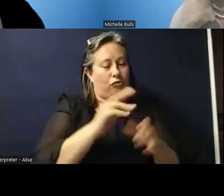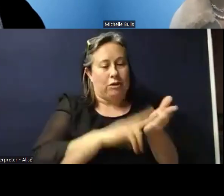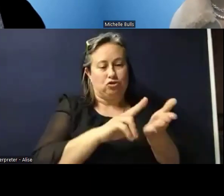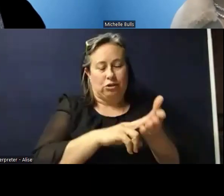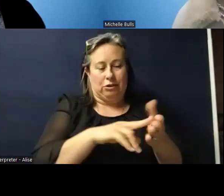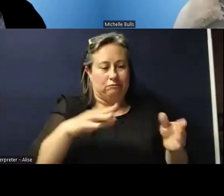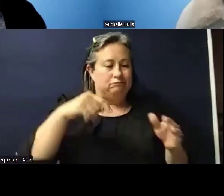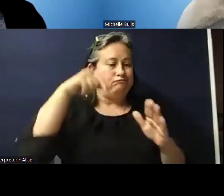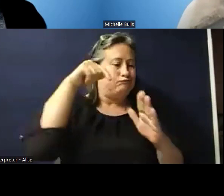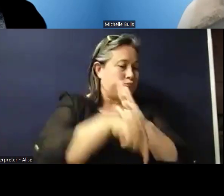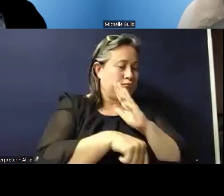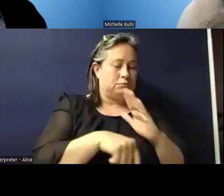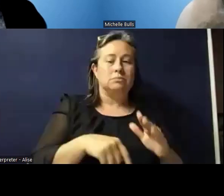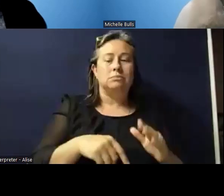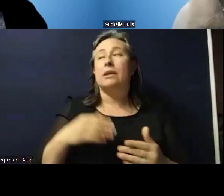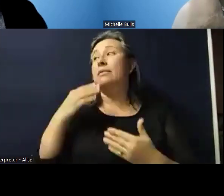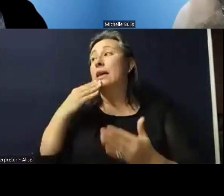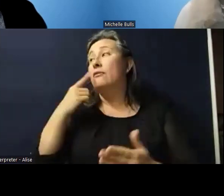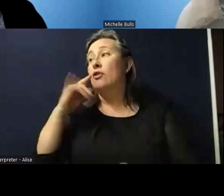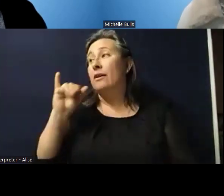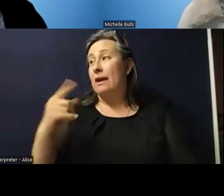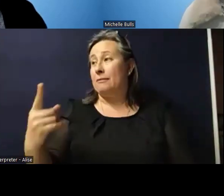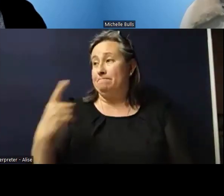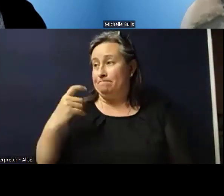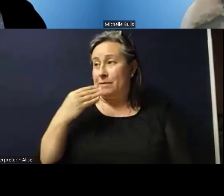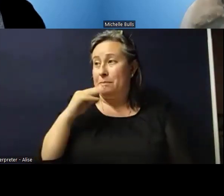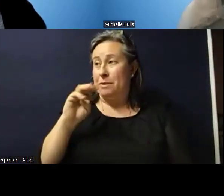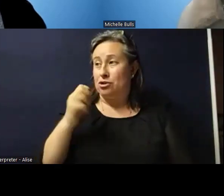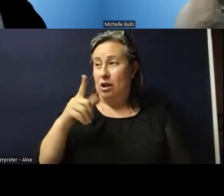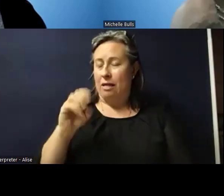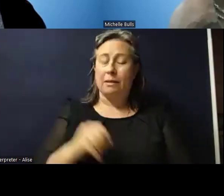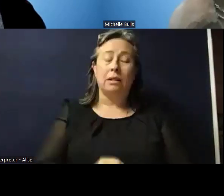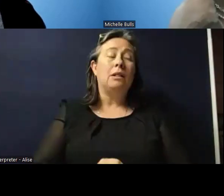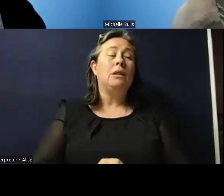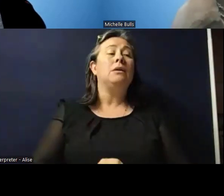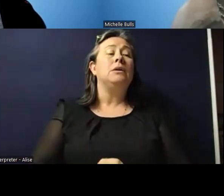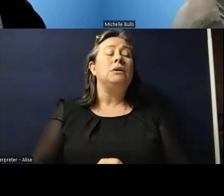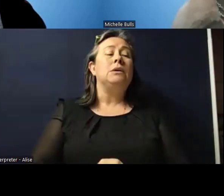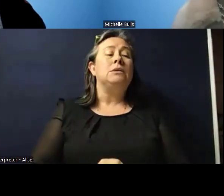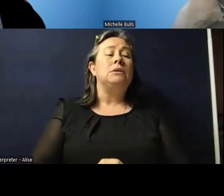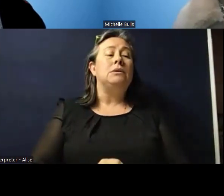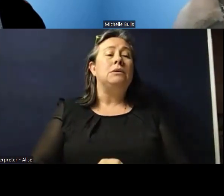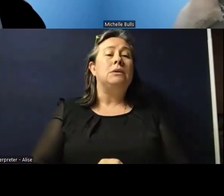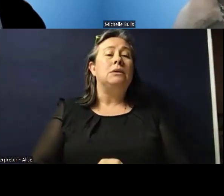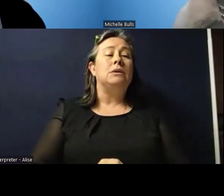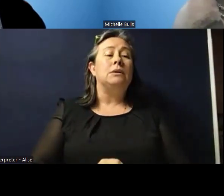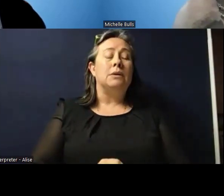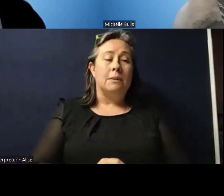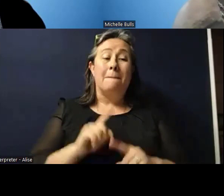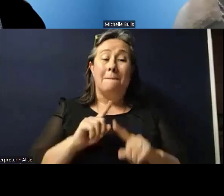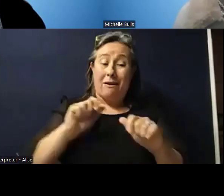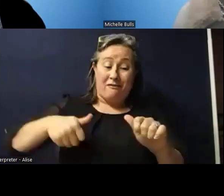Thank you for that, Michelle. So a segue to that, the question in on following up on FFATA